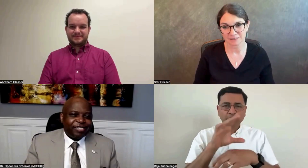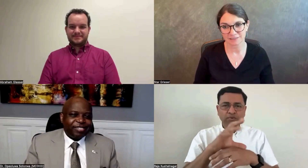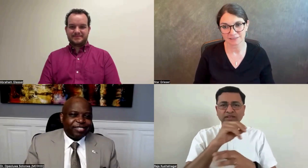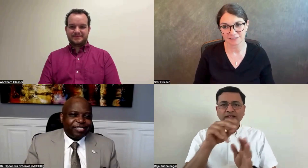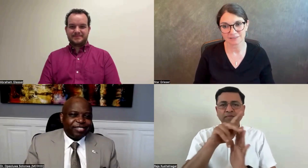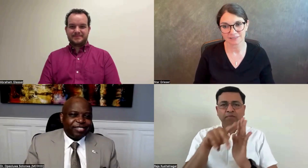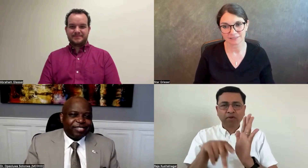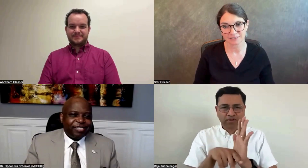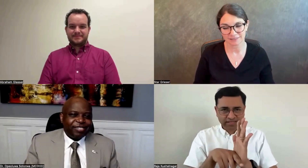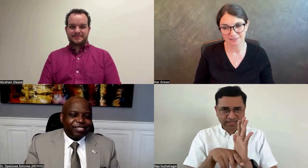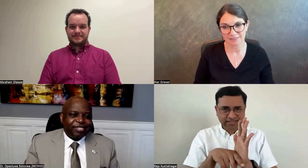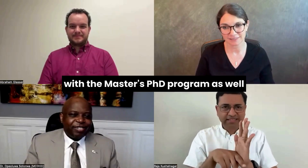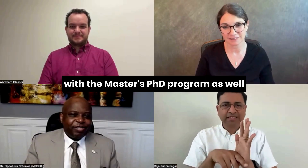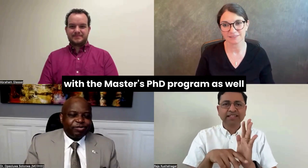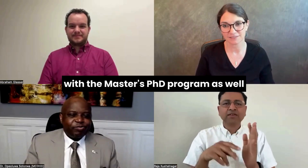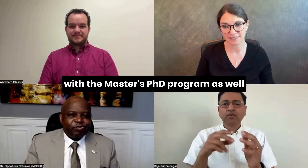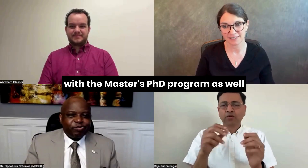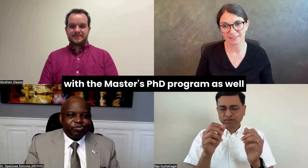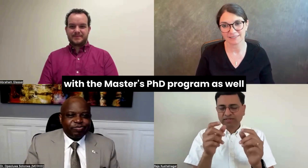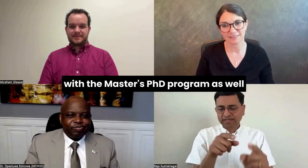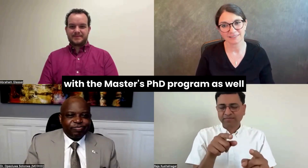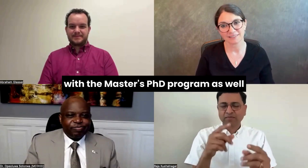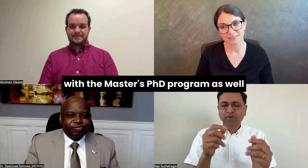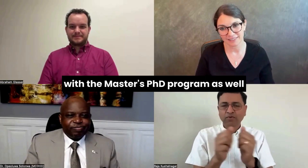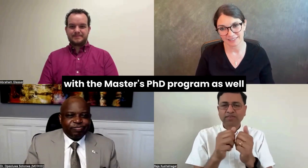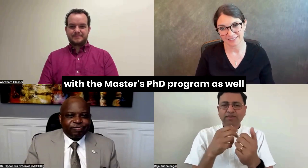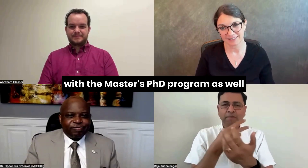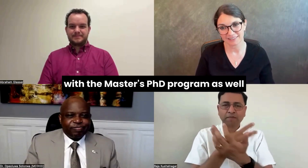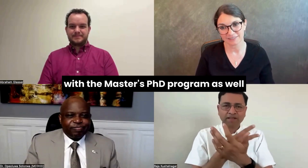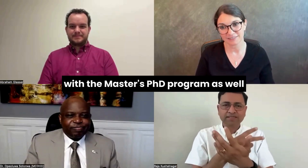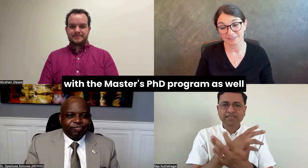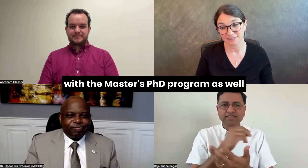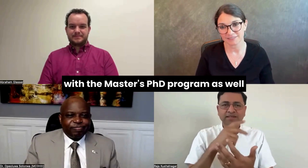with the Master's PhD program as well